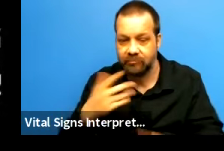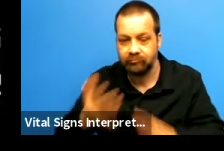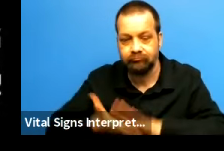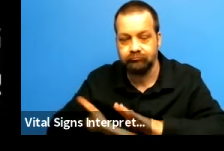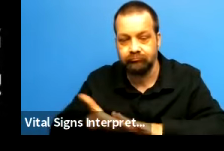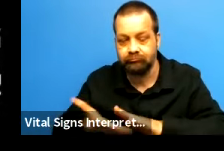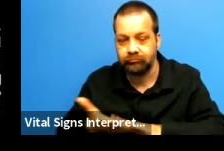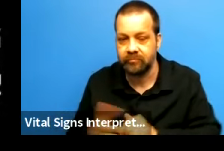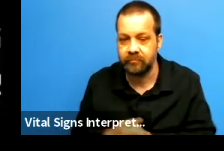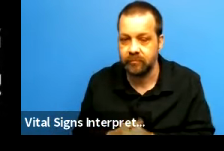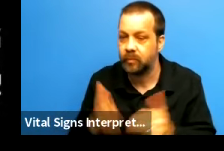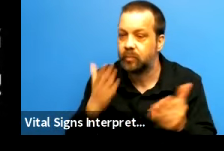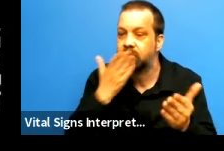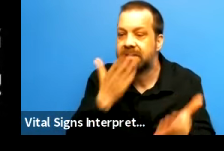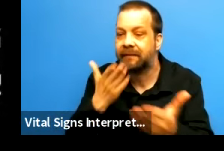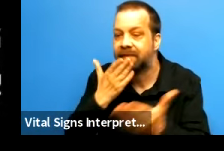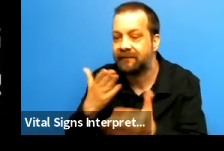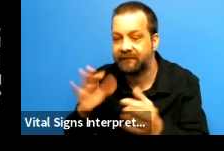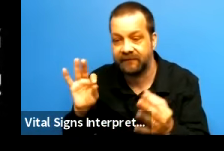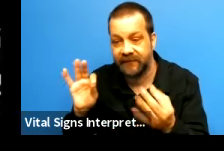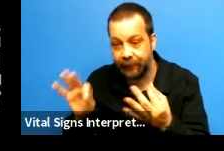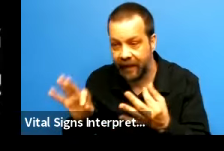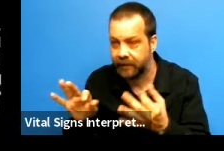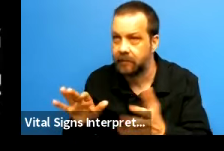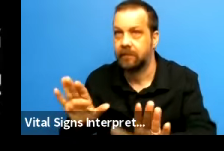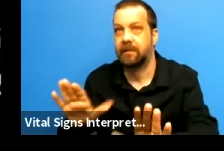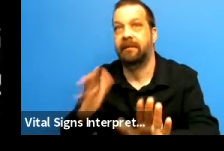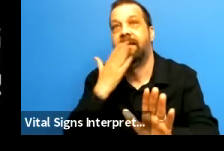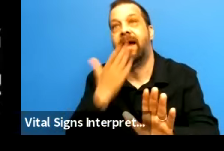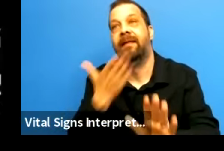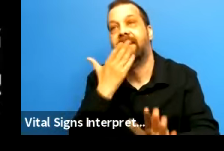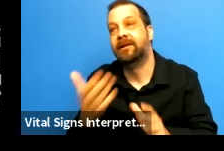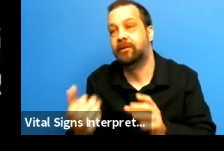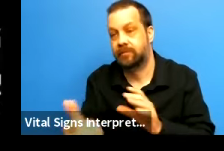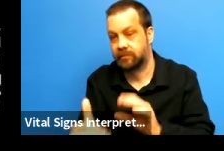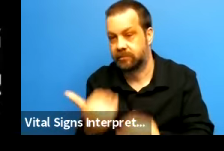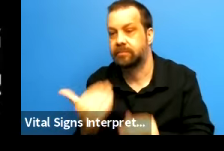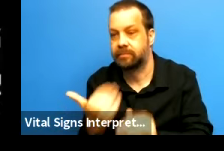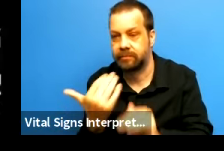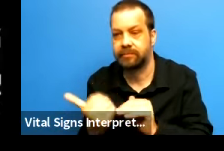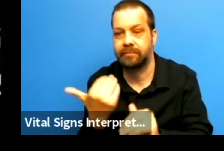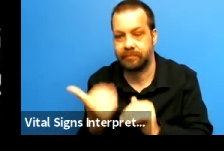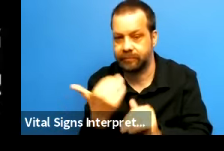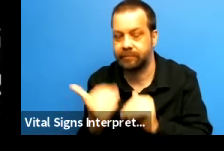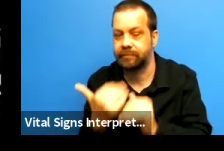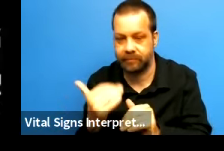We appreciate all the feedback and all of the positive feedback that you have been sending our way.